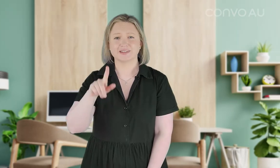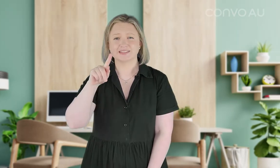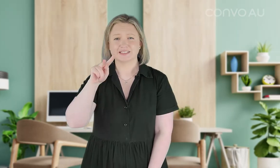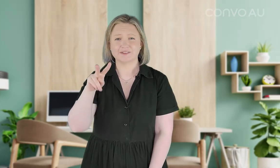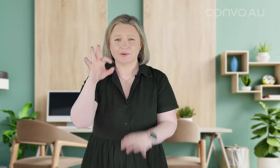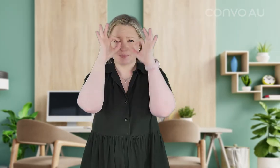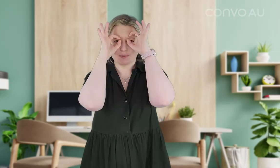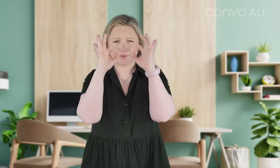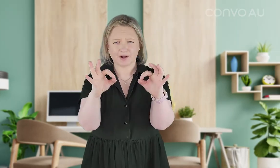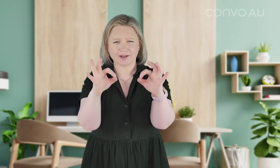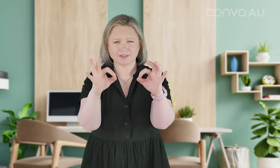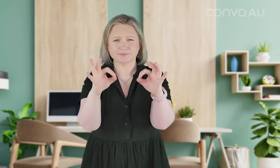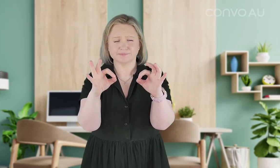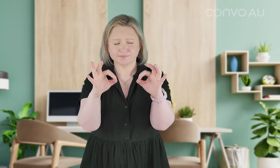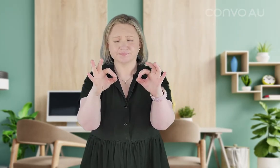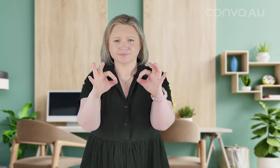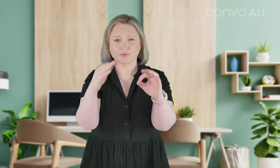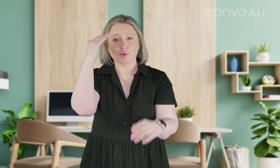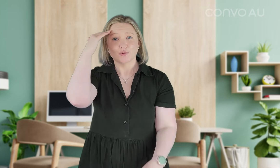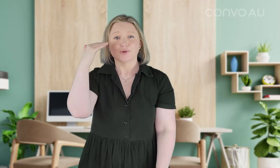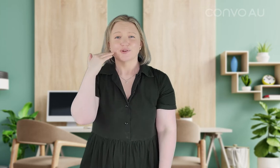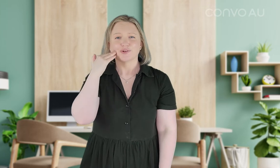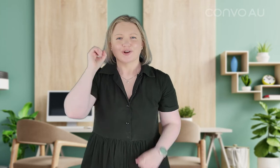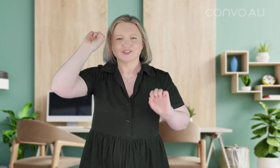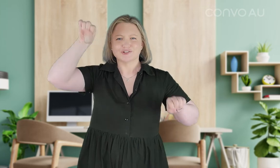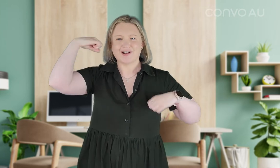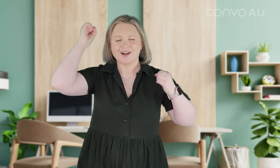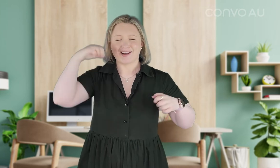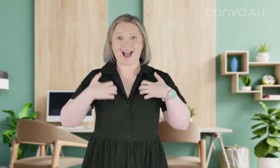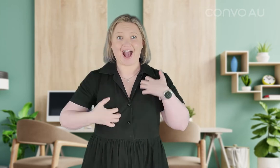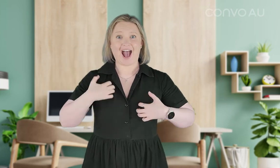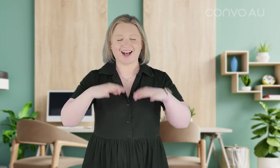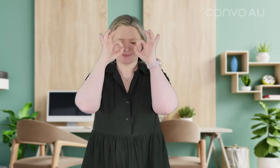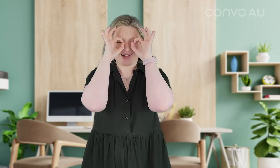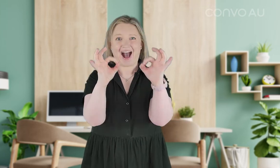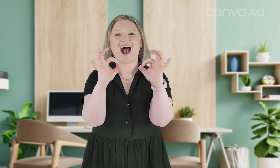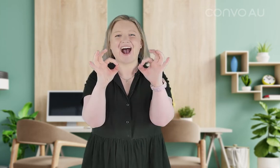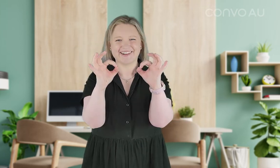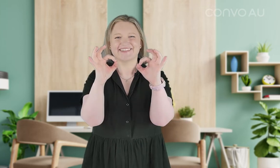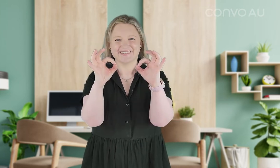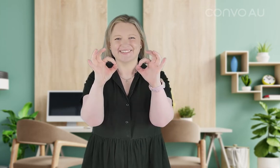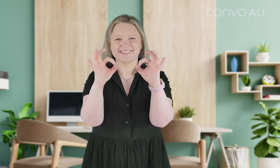until I began watching K-dramas.